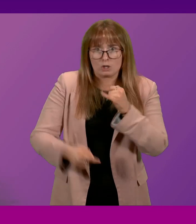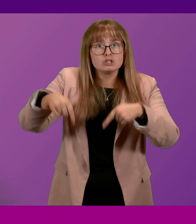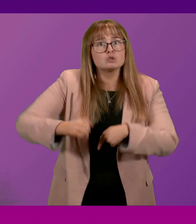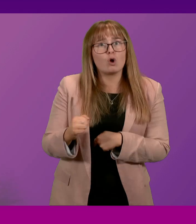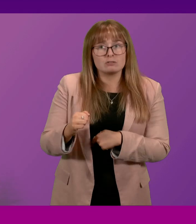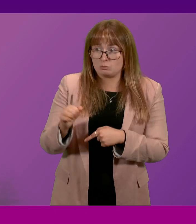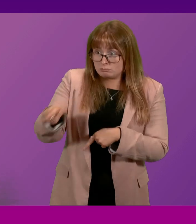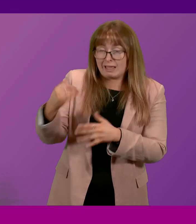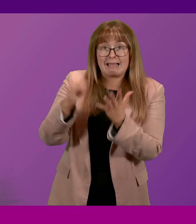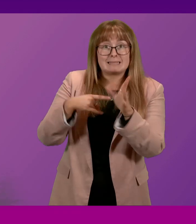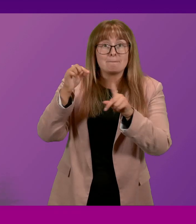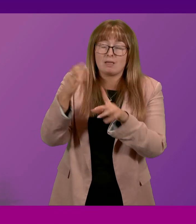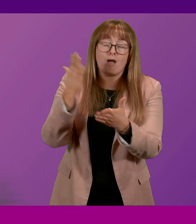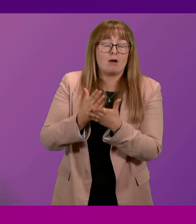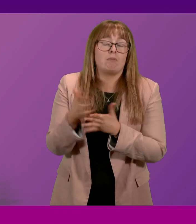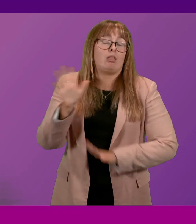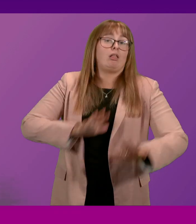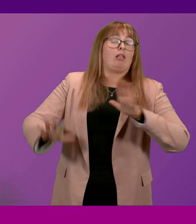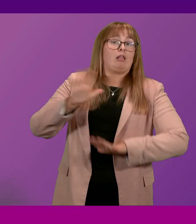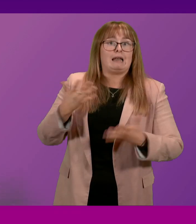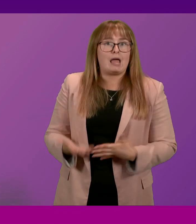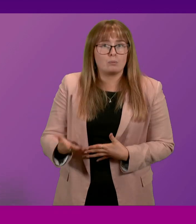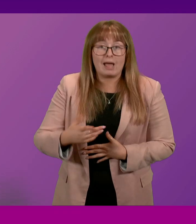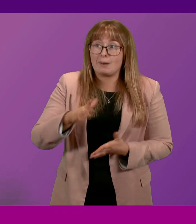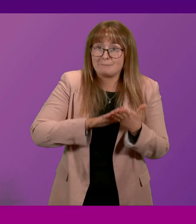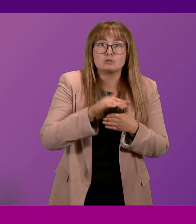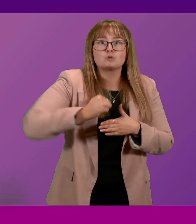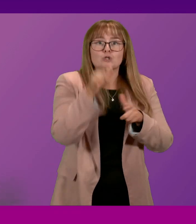this Government has lost its way, and it is Scots who are paying the price. Why can